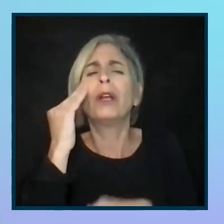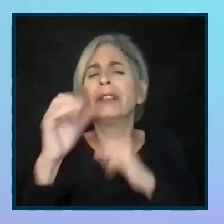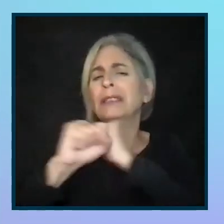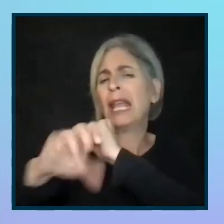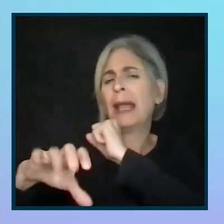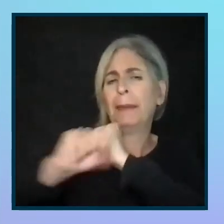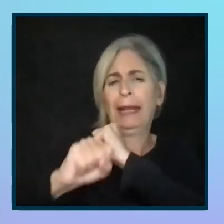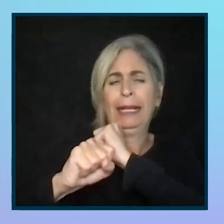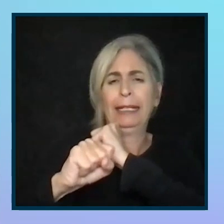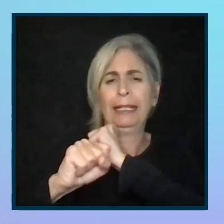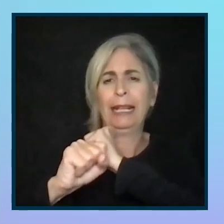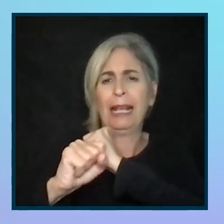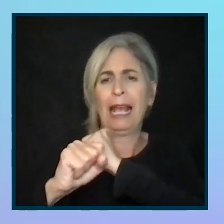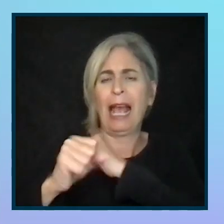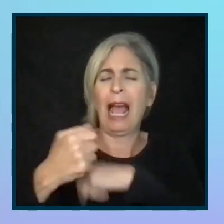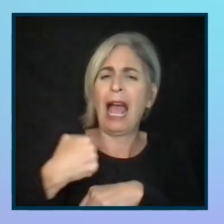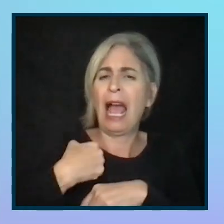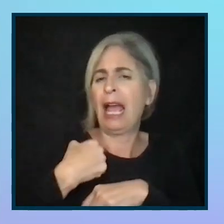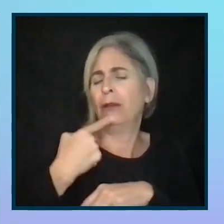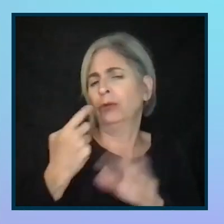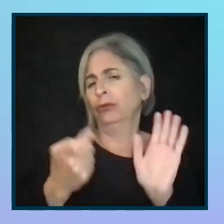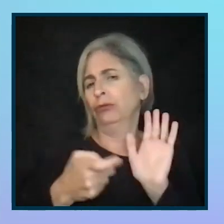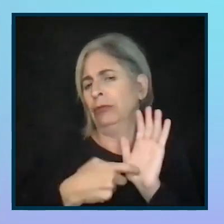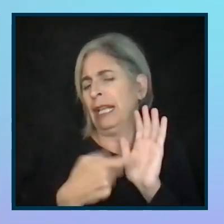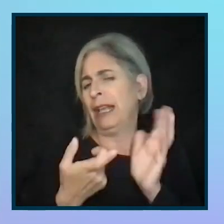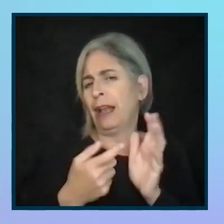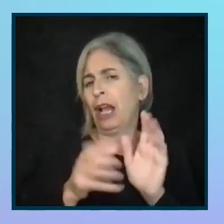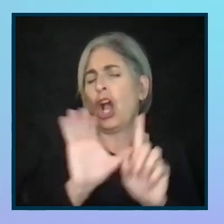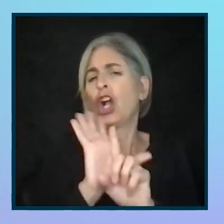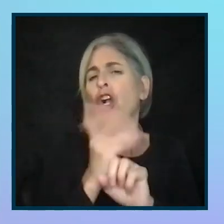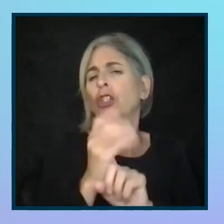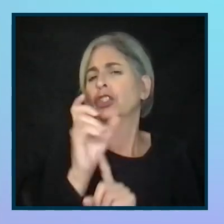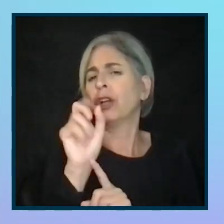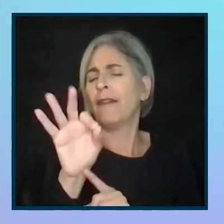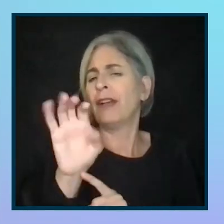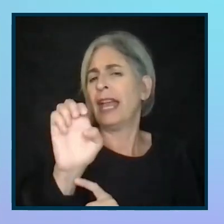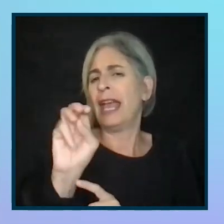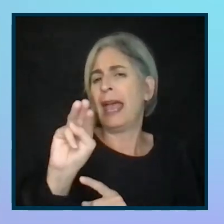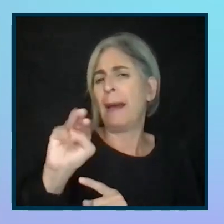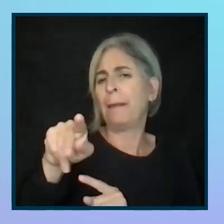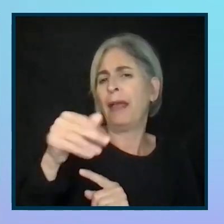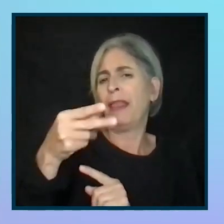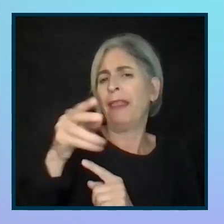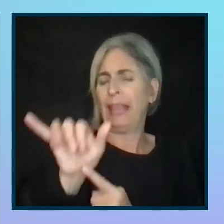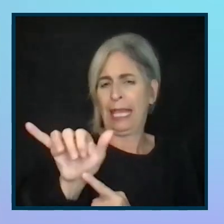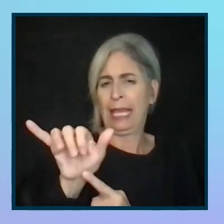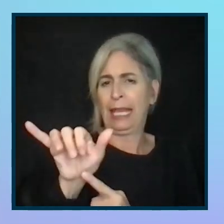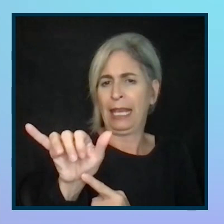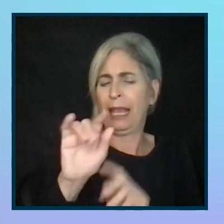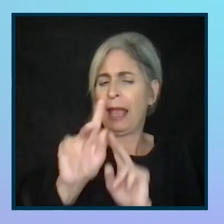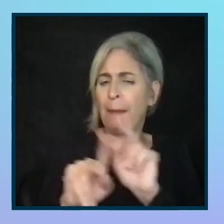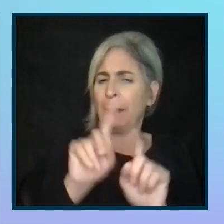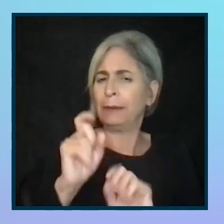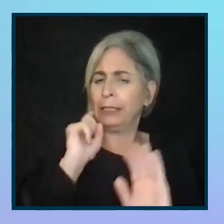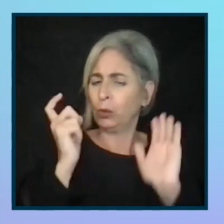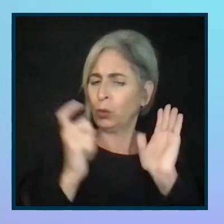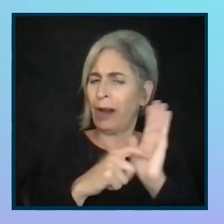and what I like to refer to as a culture of empathy, because people really need to recognize that this is important.